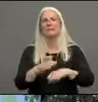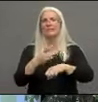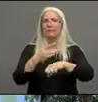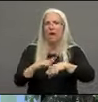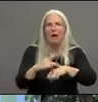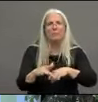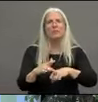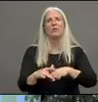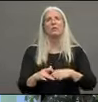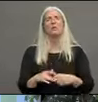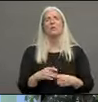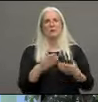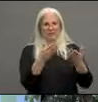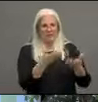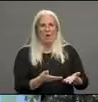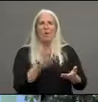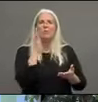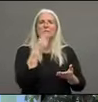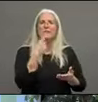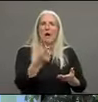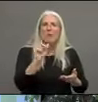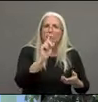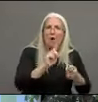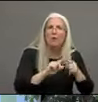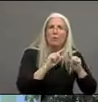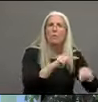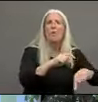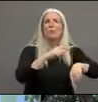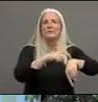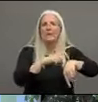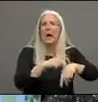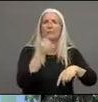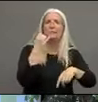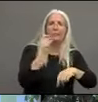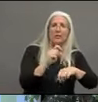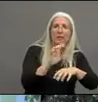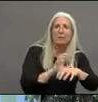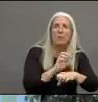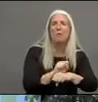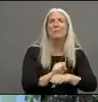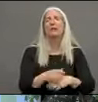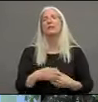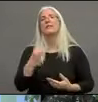This question says: Are you encouraging all community members to be tested?